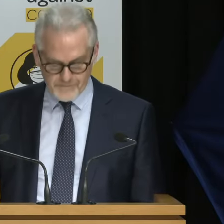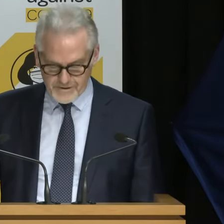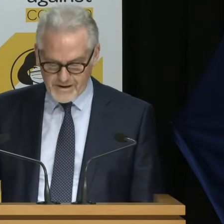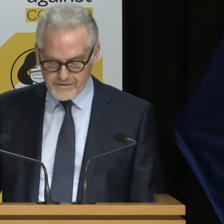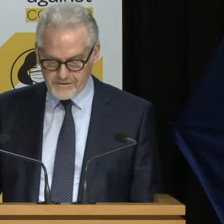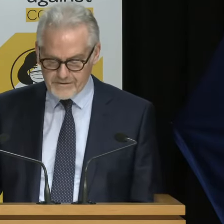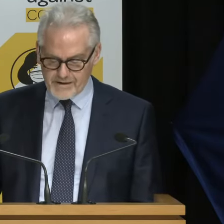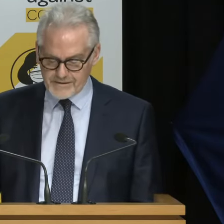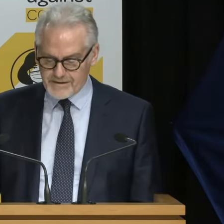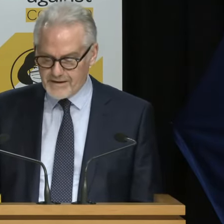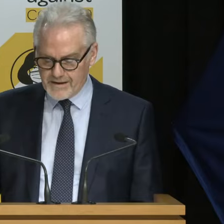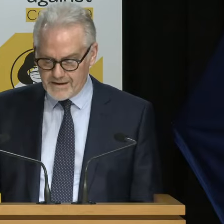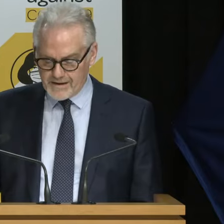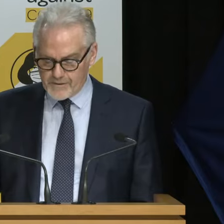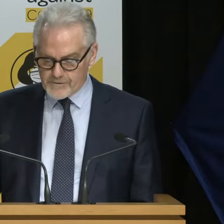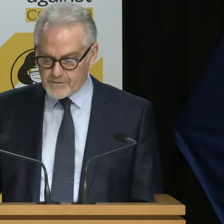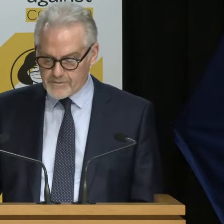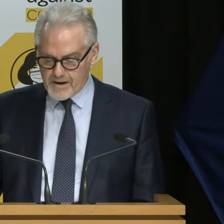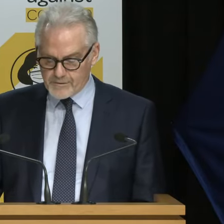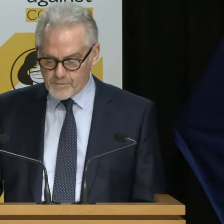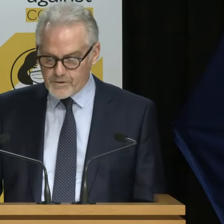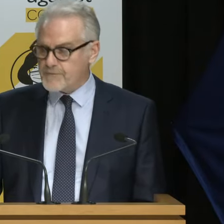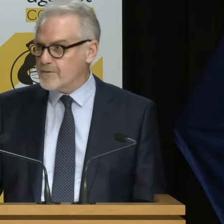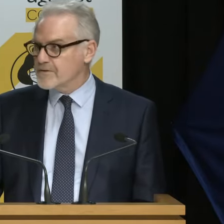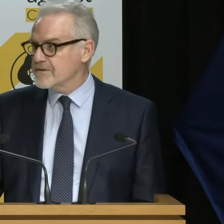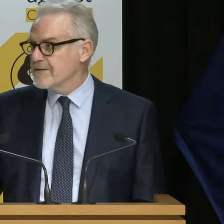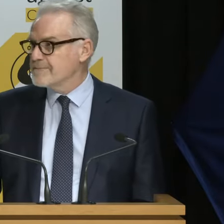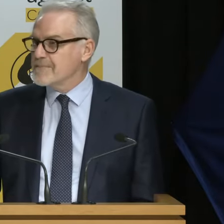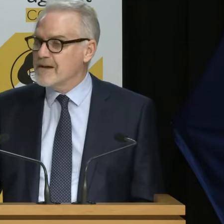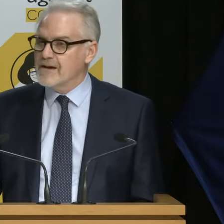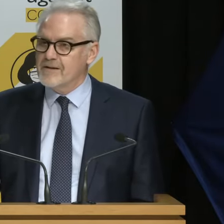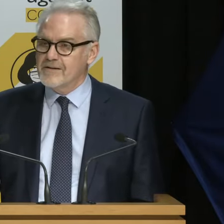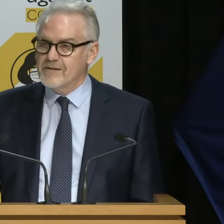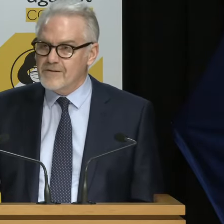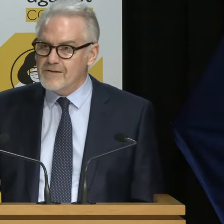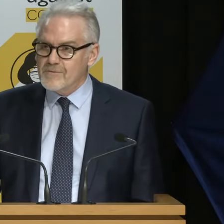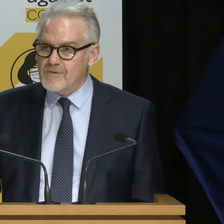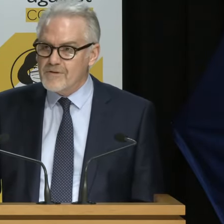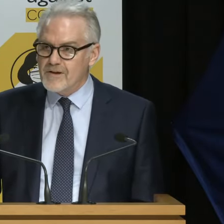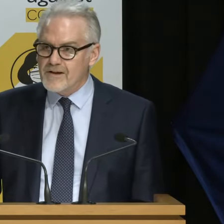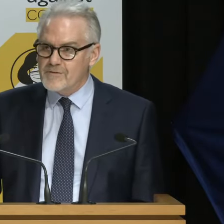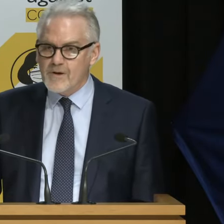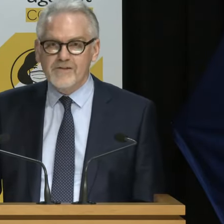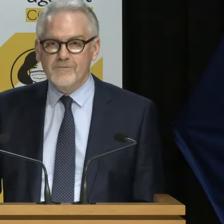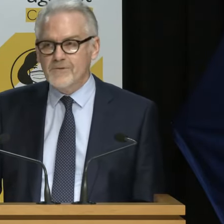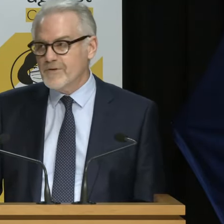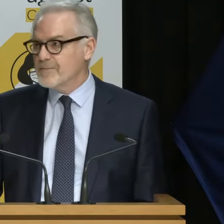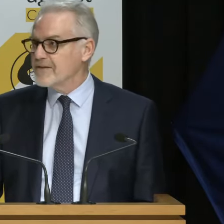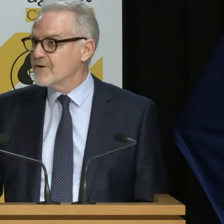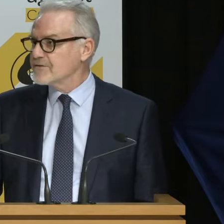can plan so we need to make sure they get the information they need about the testing strategy and the pandemic plan, and what changes may be occurring so they can plan for the future in terms of their